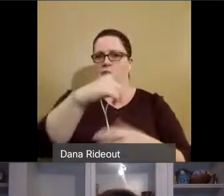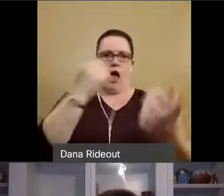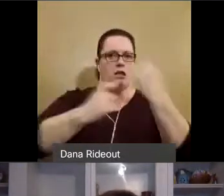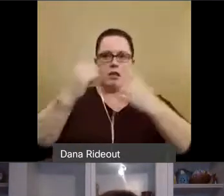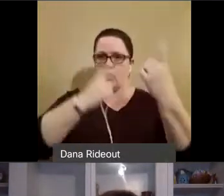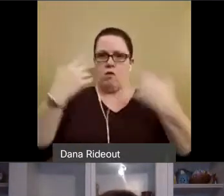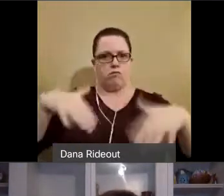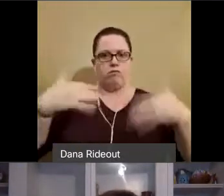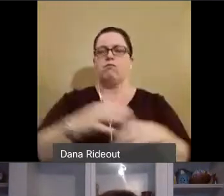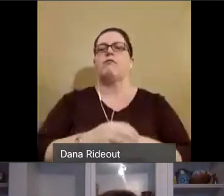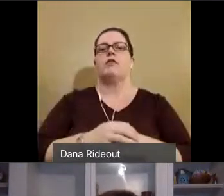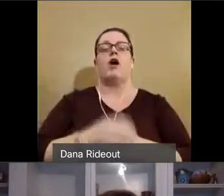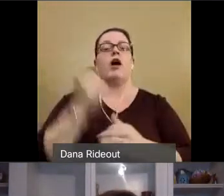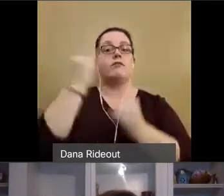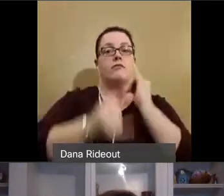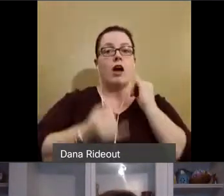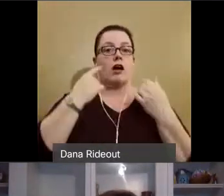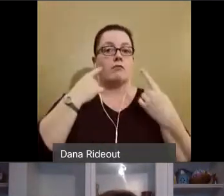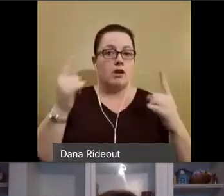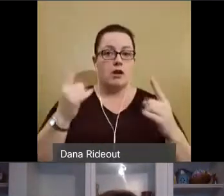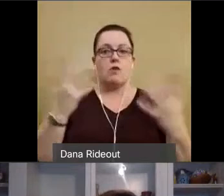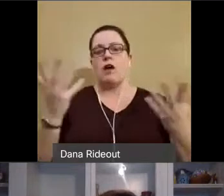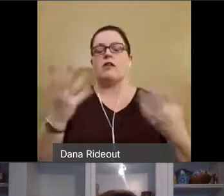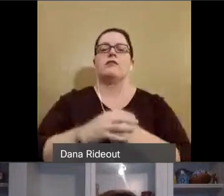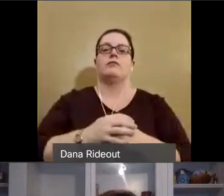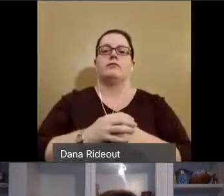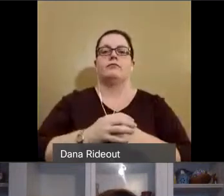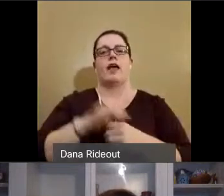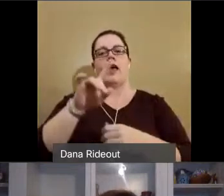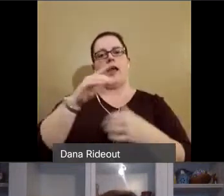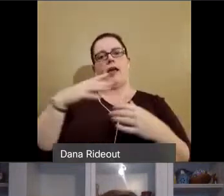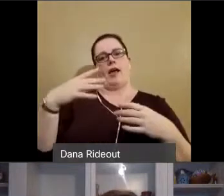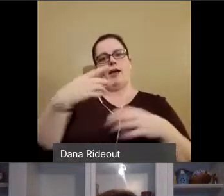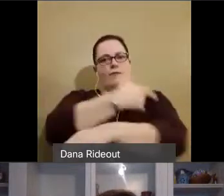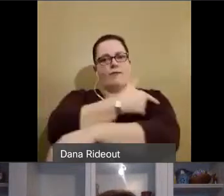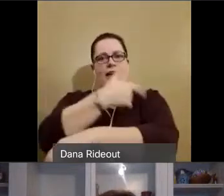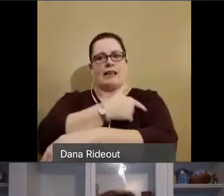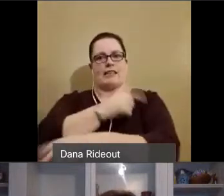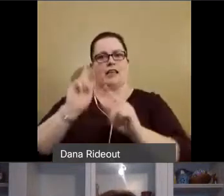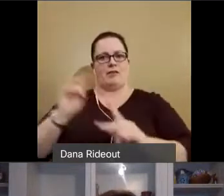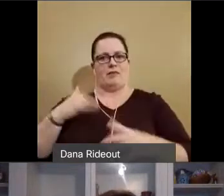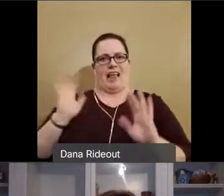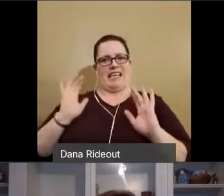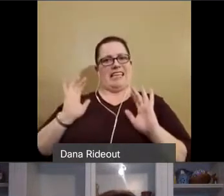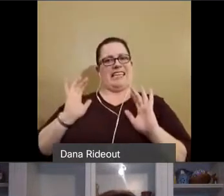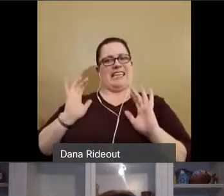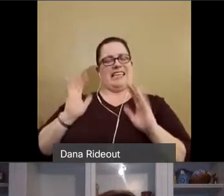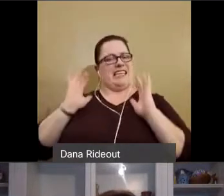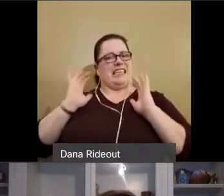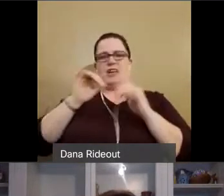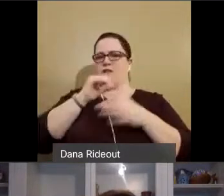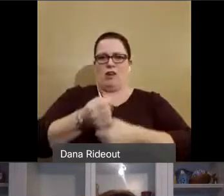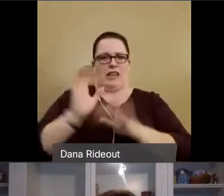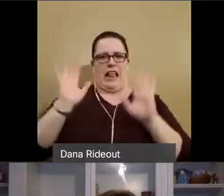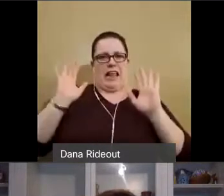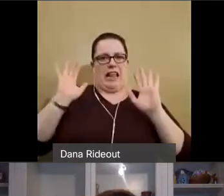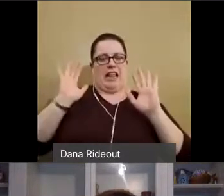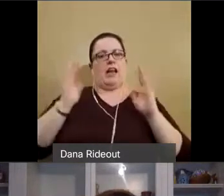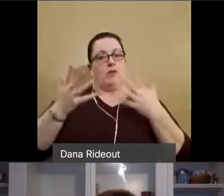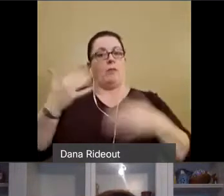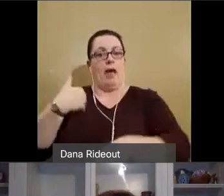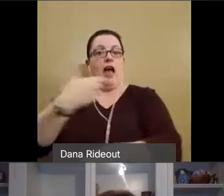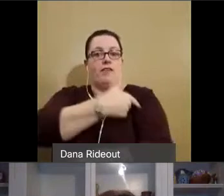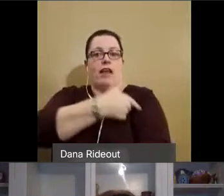Finally, there's the question of vaccine hesitancy. So vaccine hesitancy is, okay, we might have a vaccine where people actually going to want to take it.